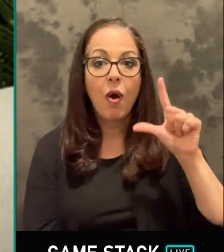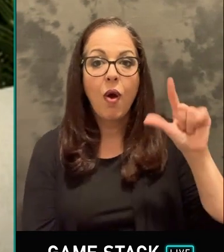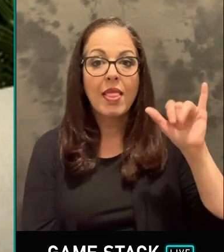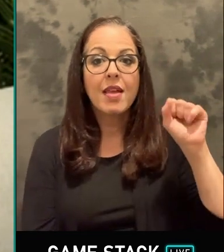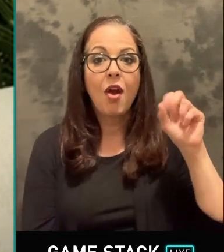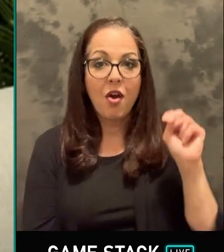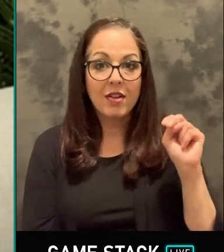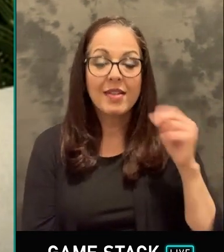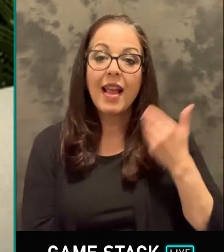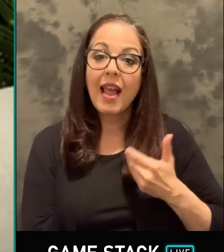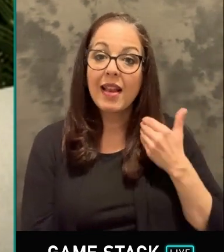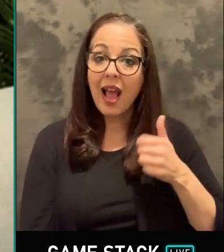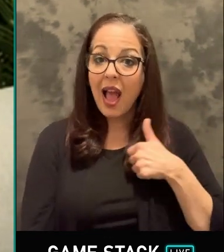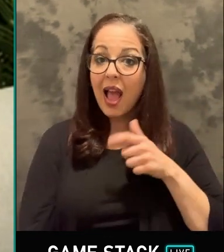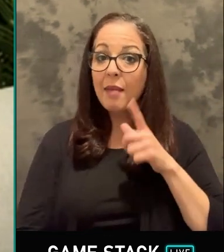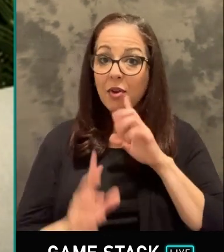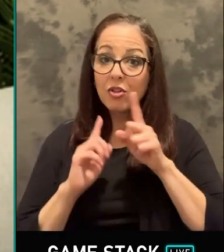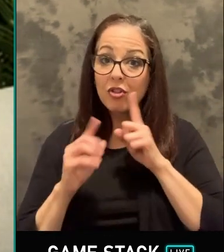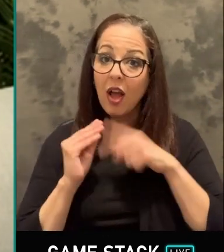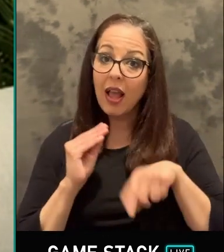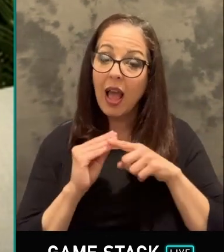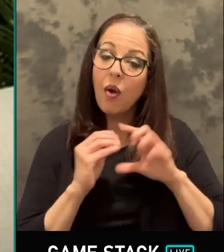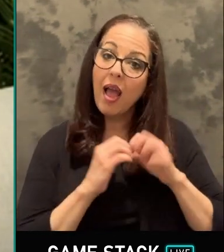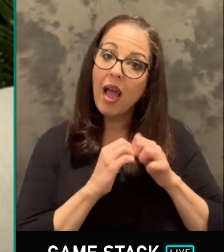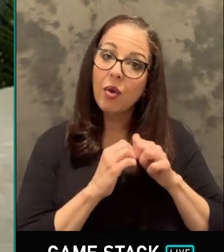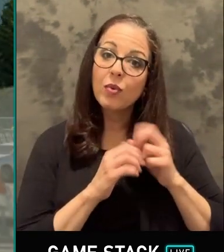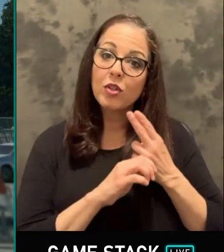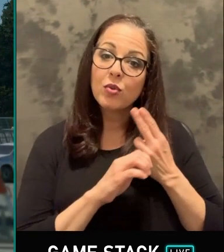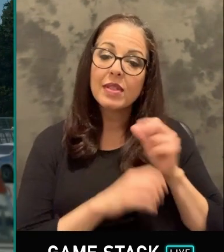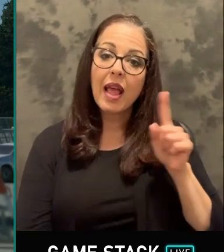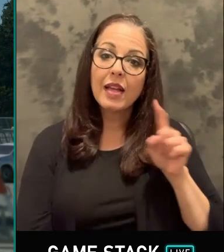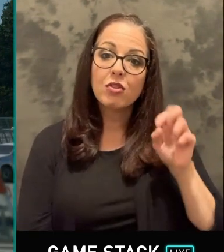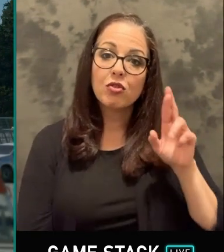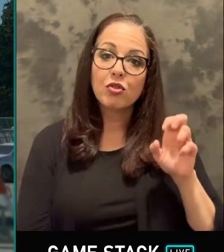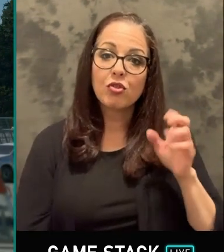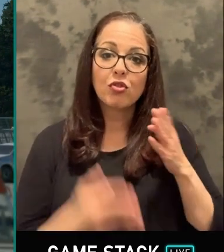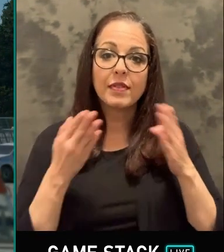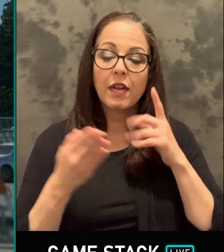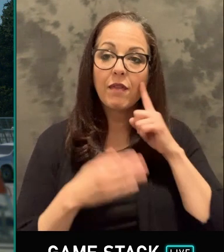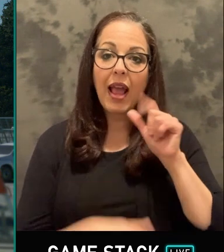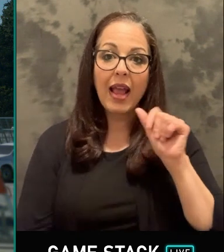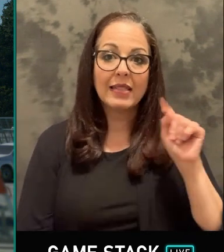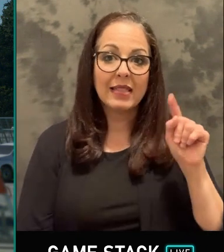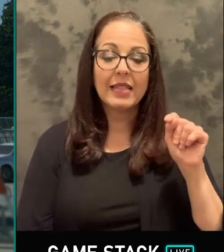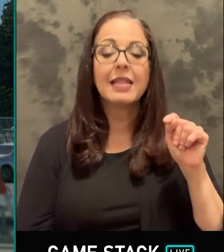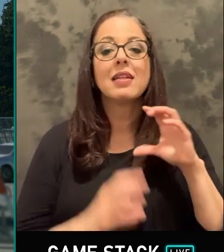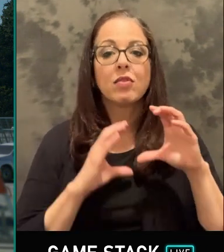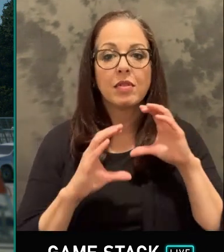use Azure services for ATC communication. Air traffic control, ATC is a key feature in Flight Simulator.